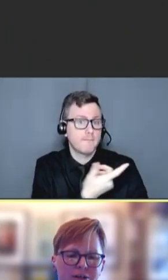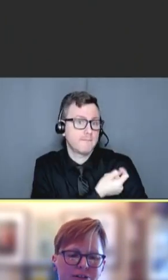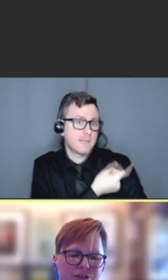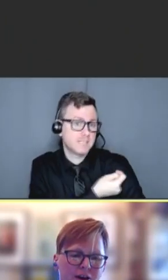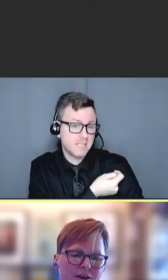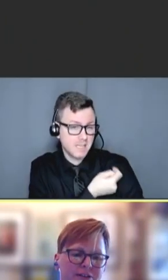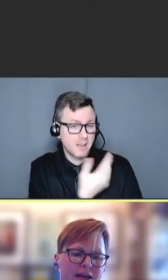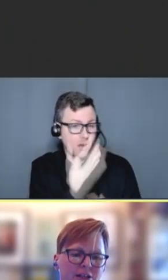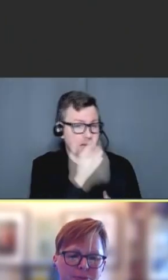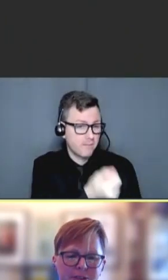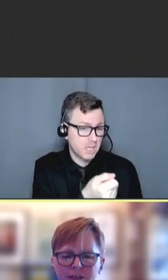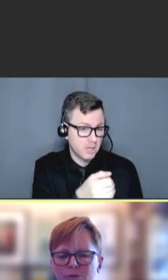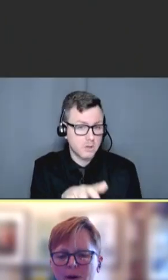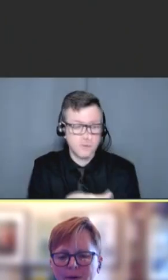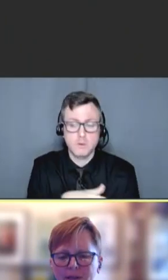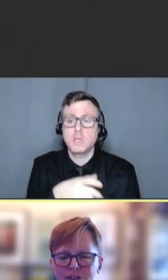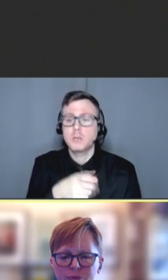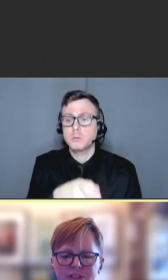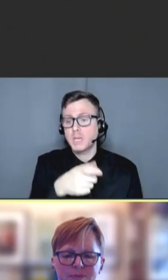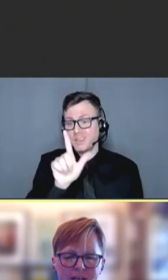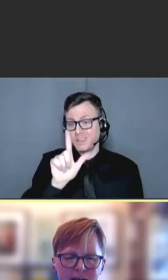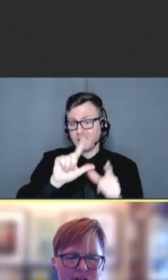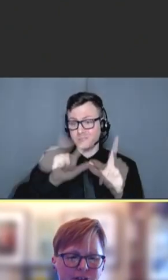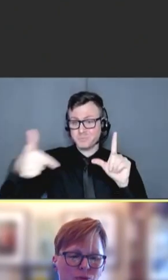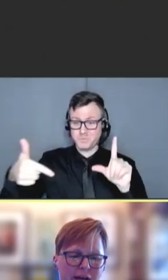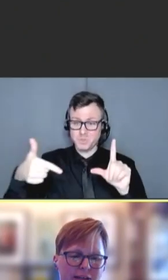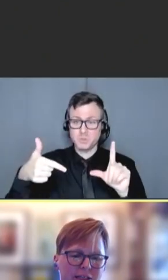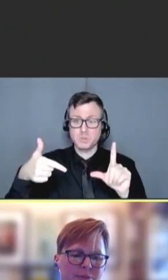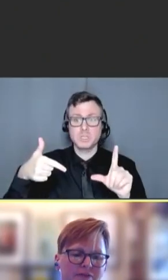our research found that the LGBTQ population was substantially more